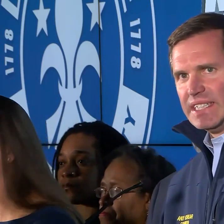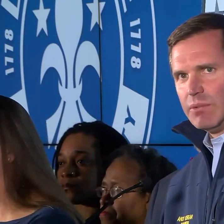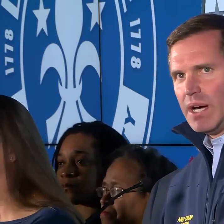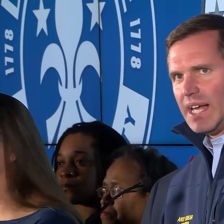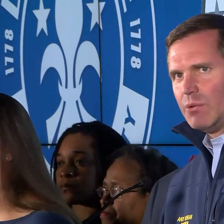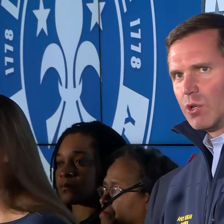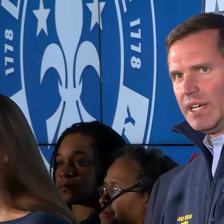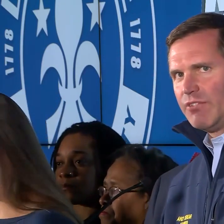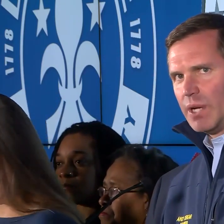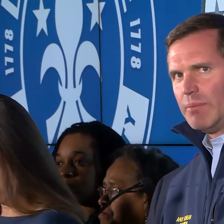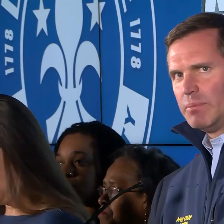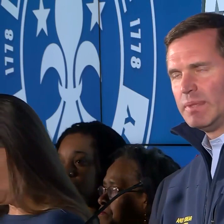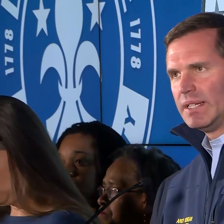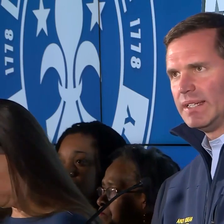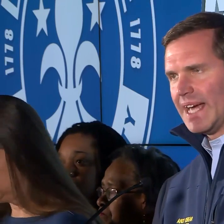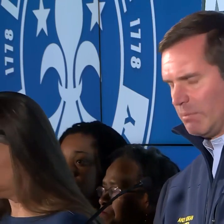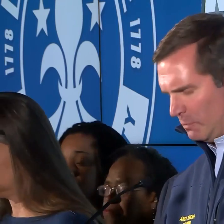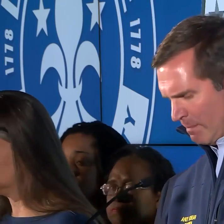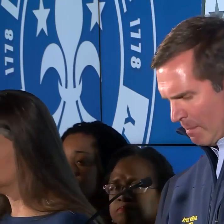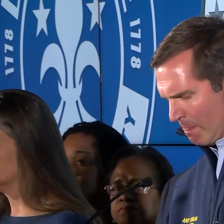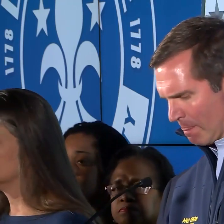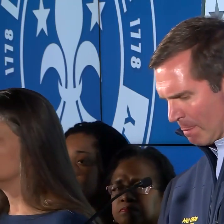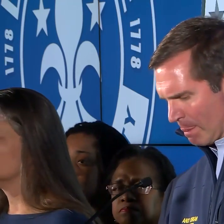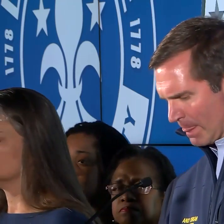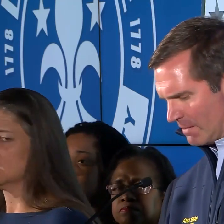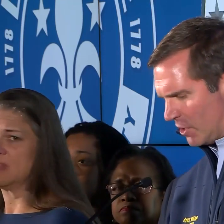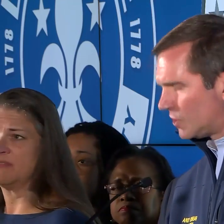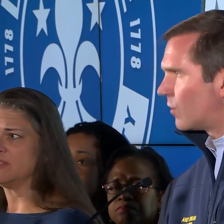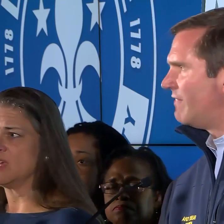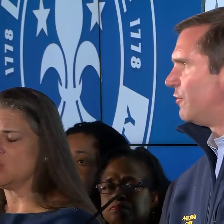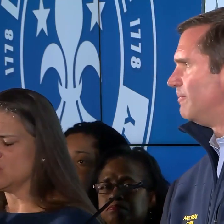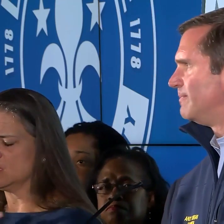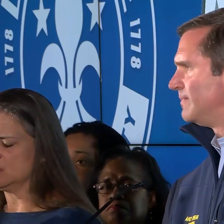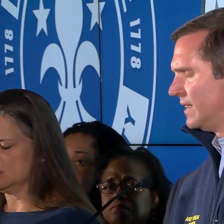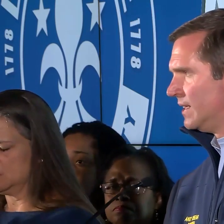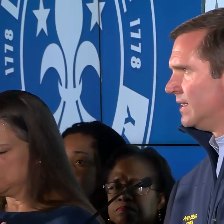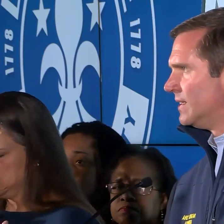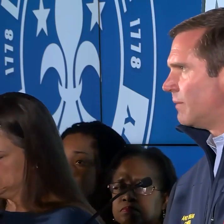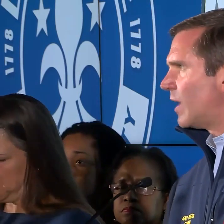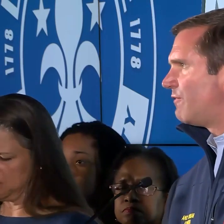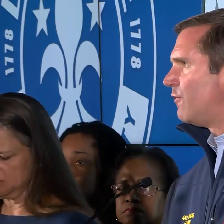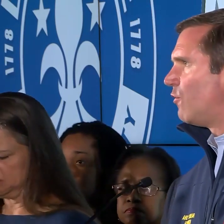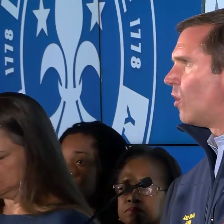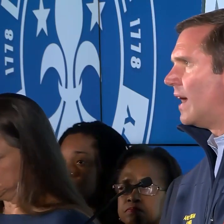and while I will grieve when I'm able, I'm also grateful. I'm grateful for an